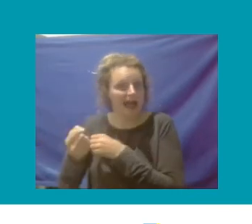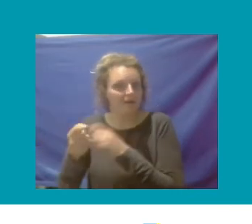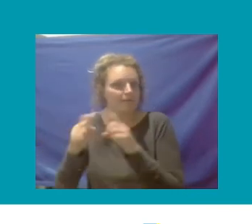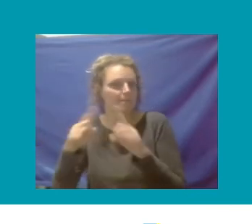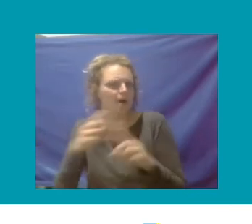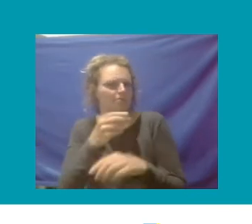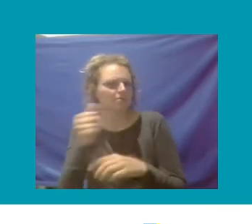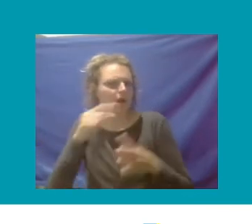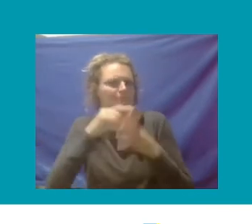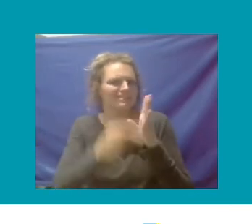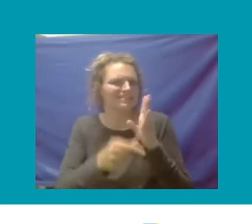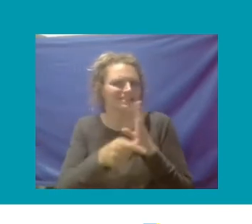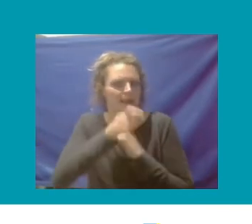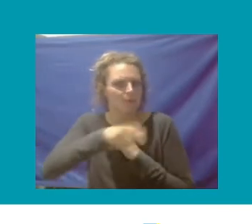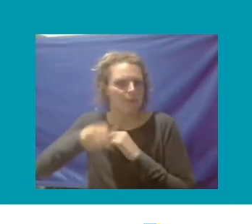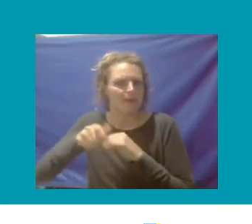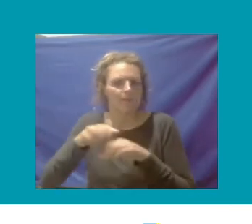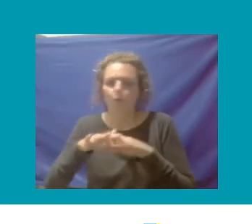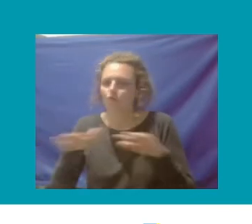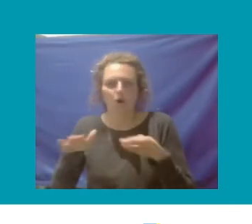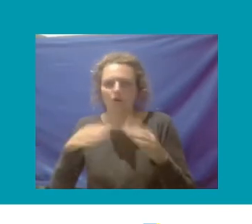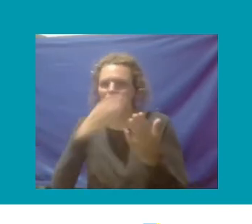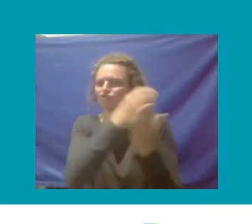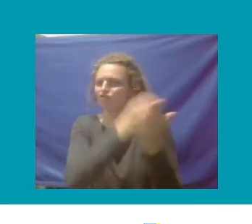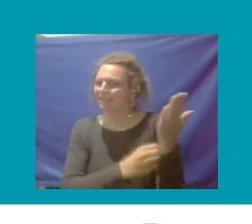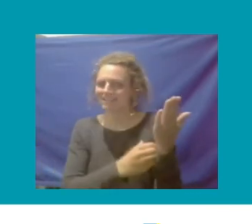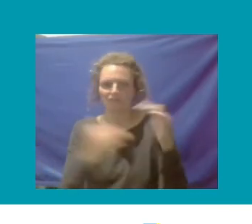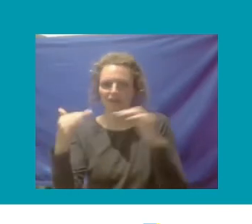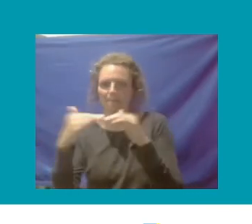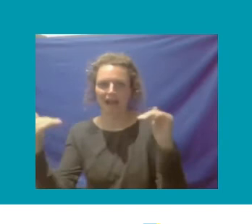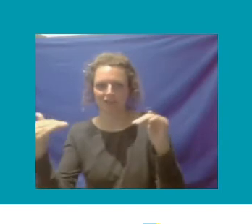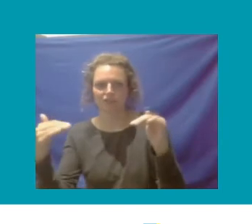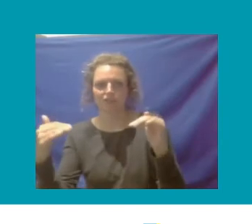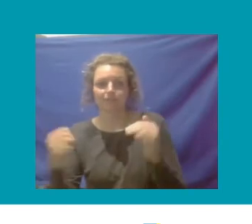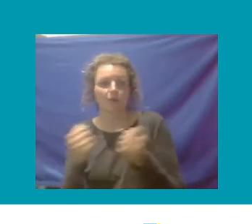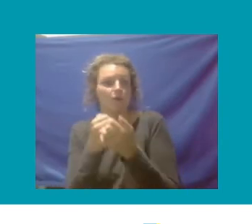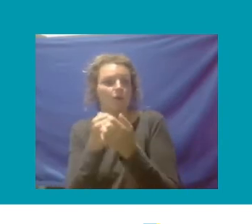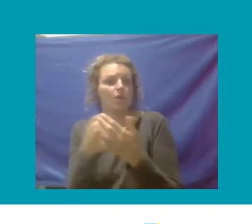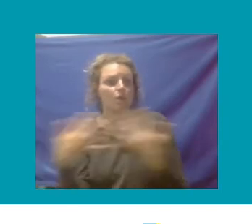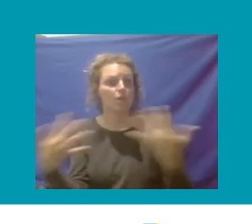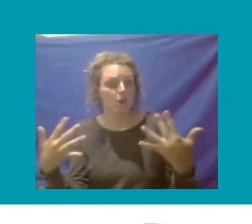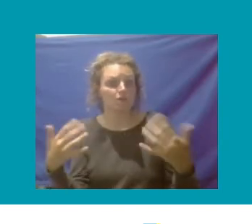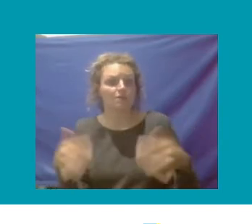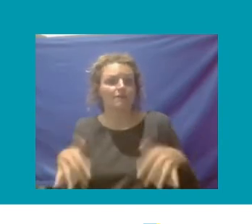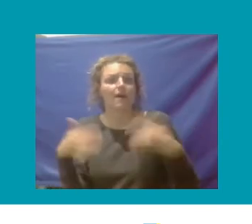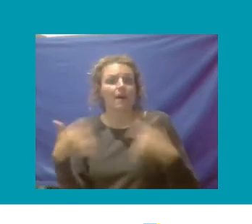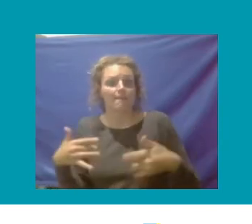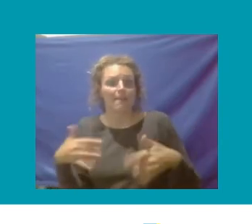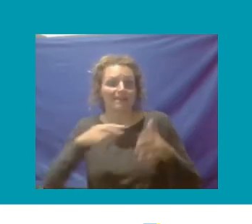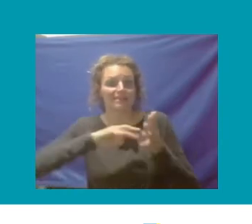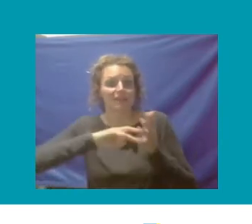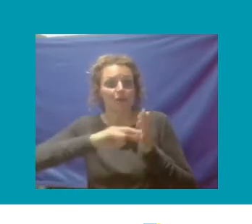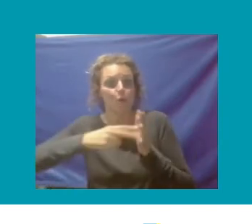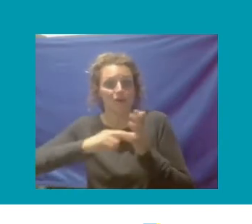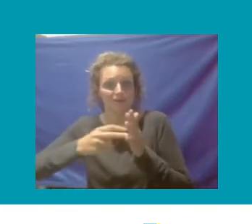that can offer amazing support, even better support than us sometimes, so it's great to direct candidates to them and also.